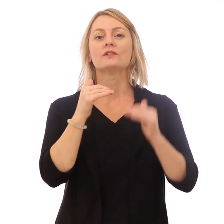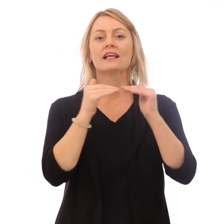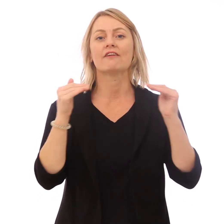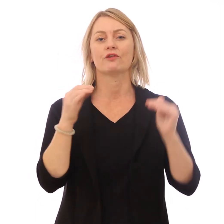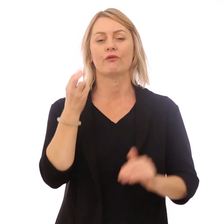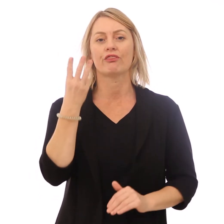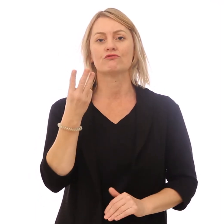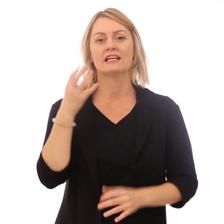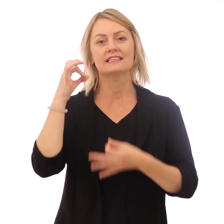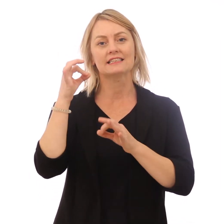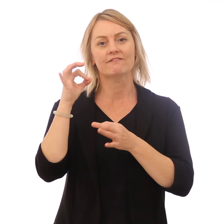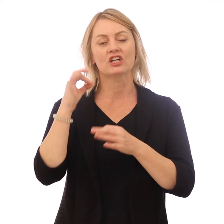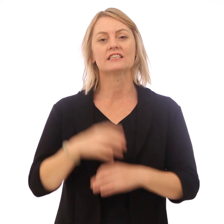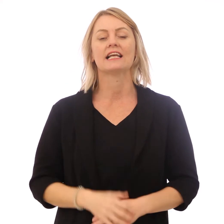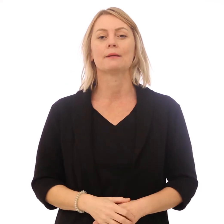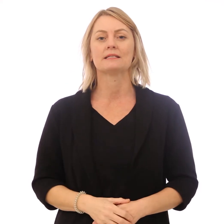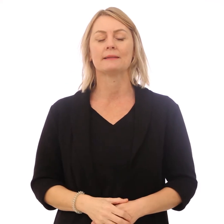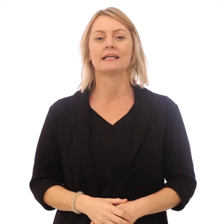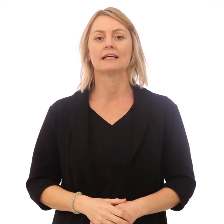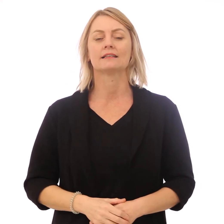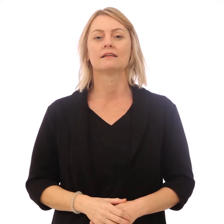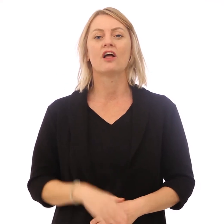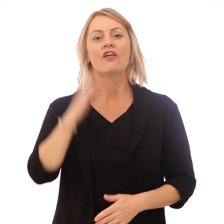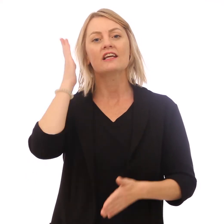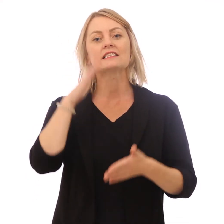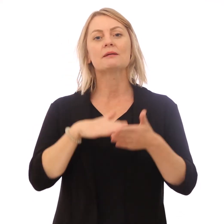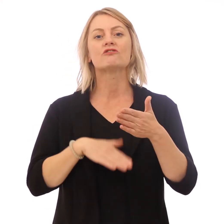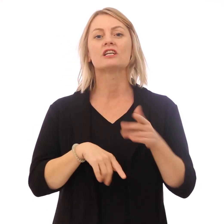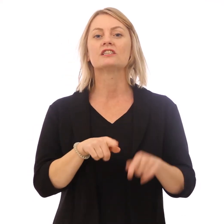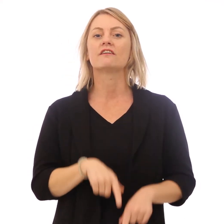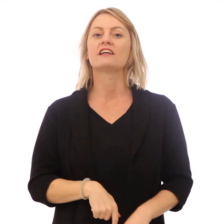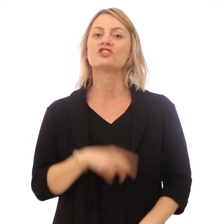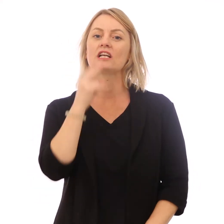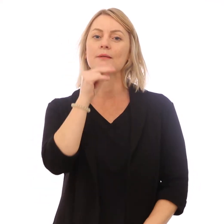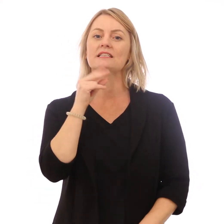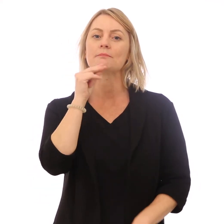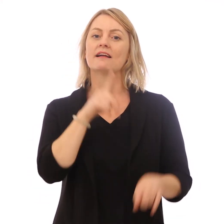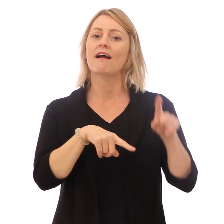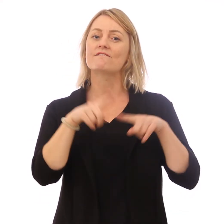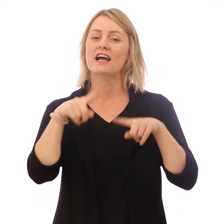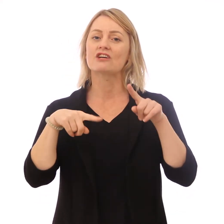The experience of each Lipspeaker varies; we will ensure that you have the most appropriately